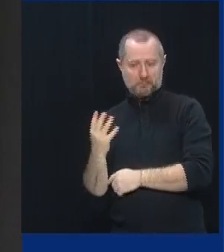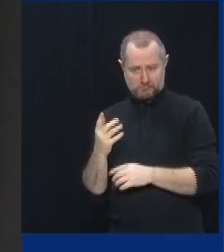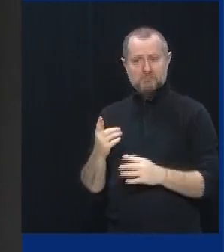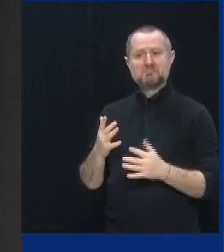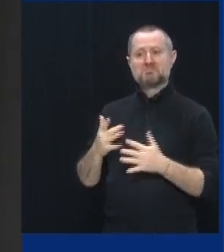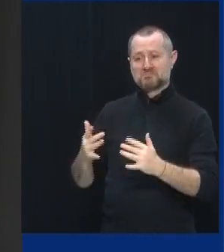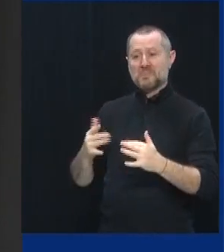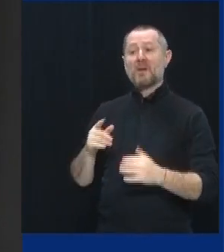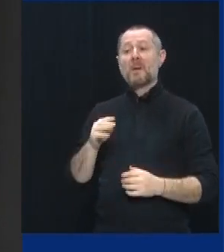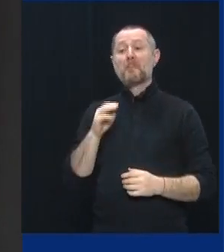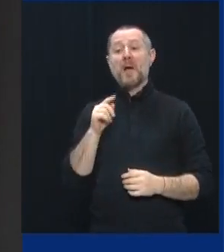LONG ISLAND RAILROAD BEGAN